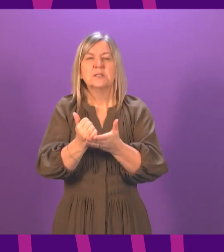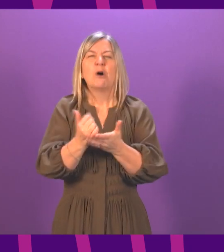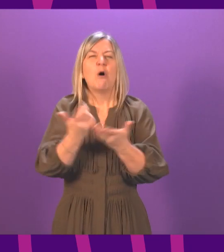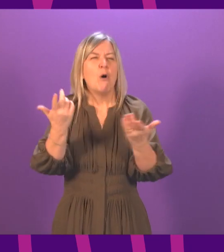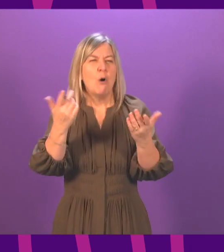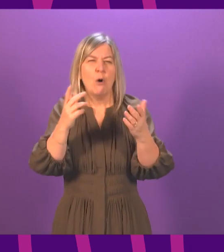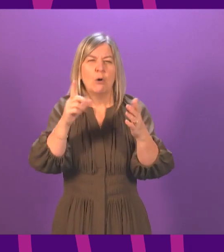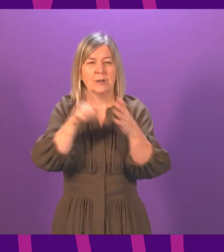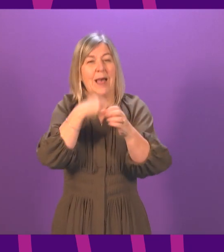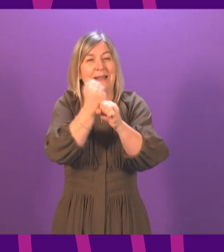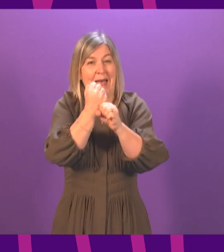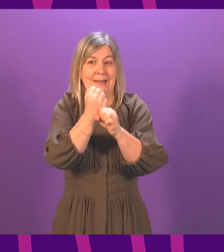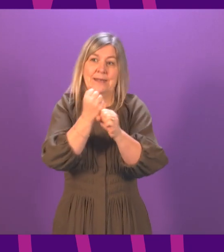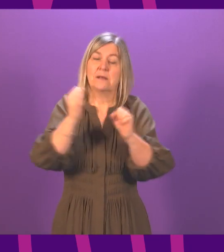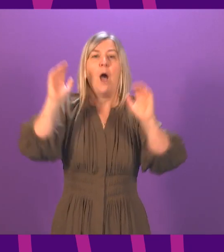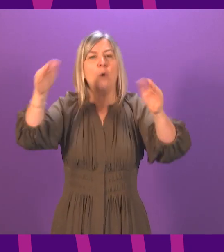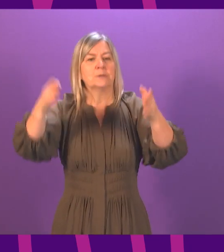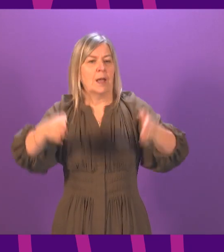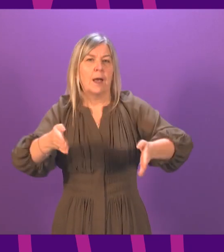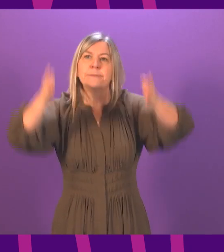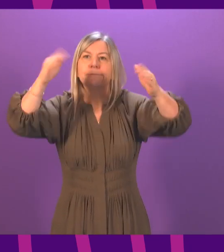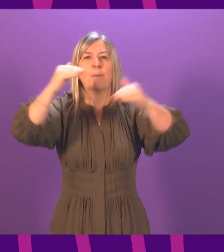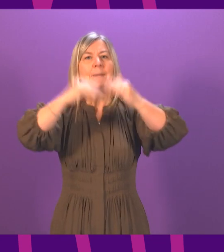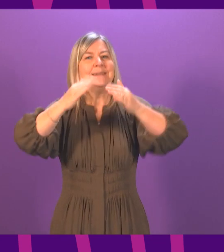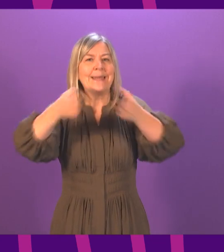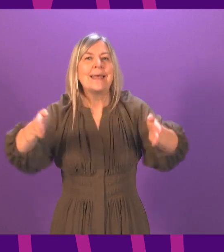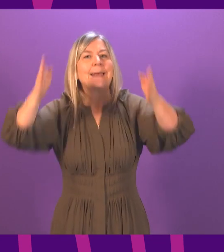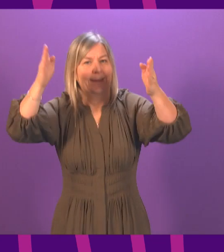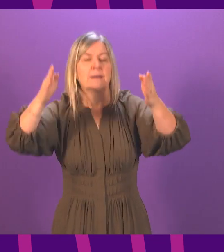and we intend to publish the advice note later this year. The Minister